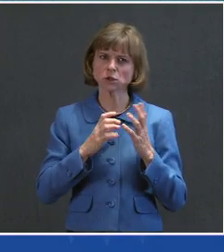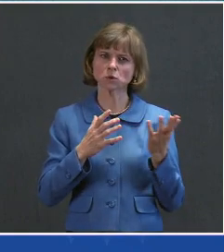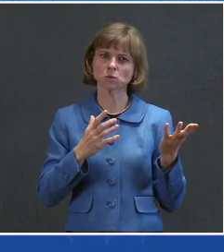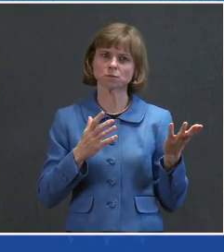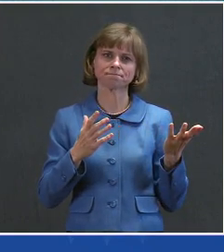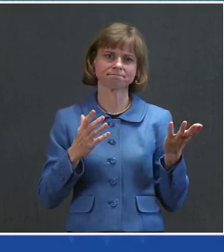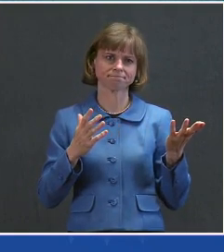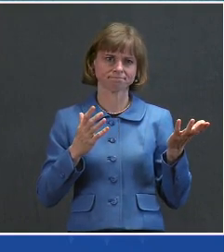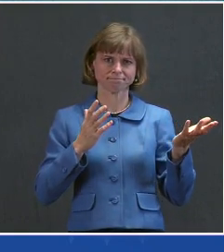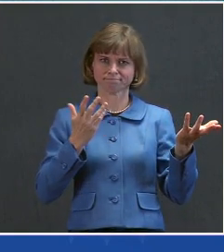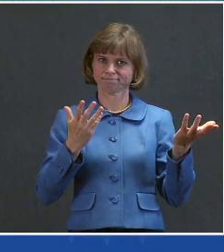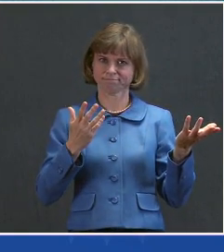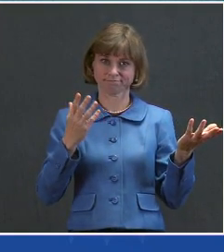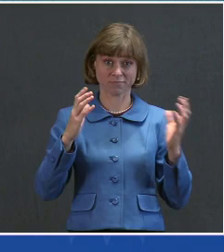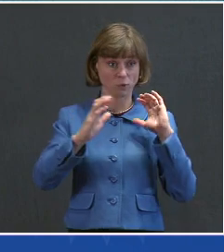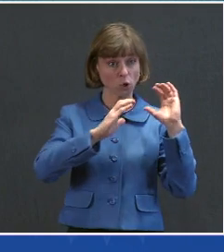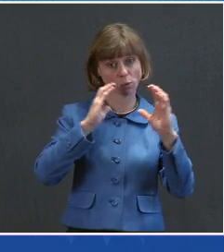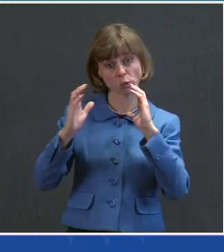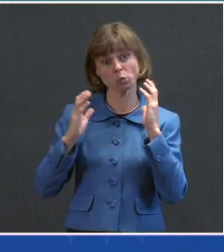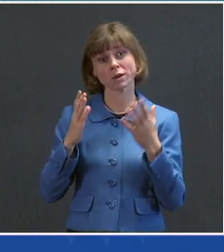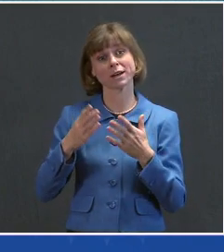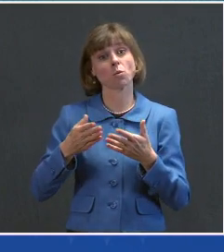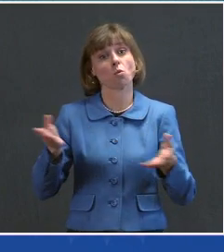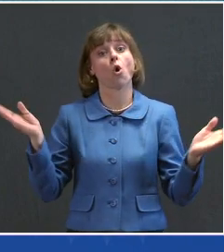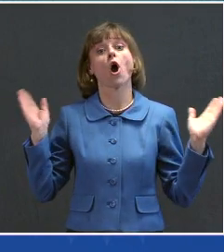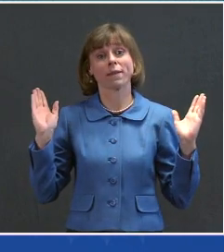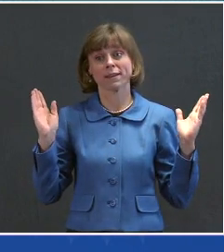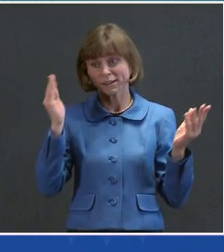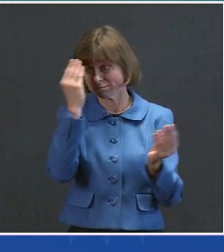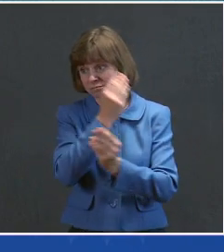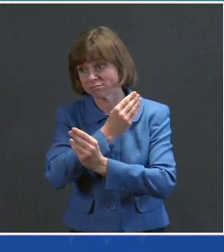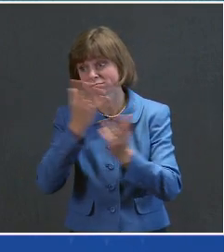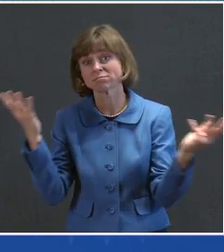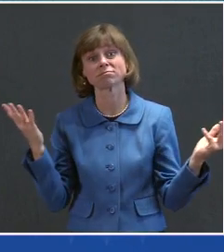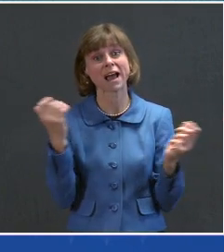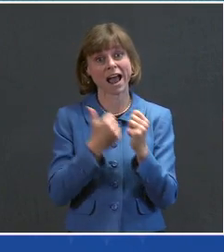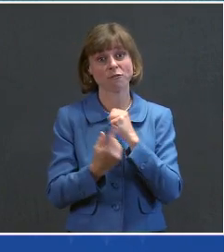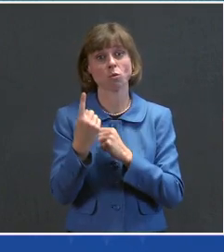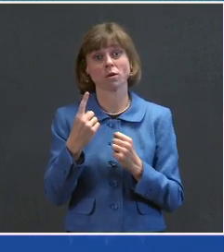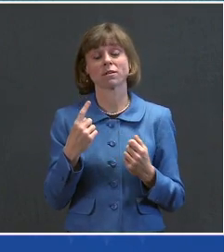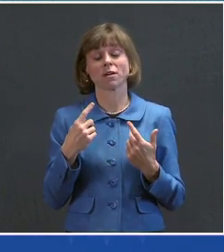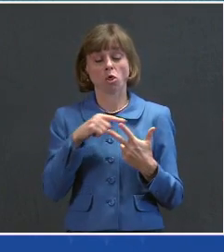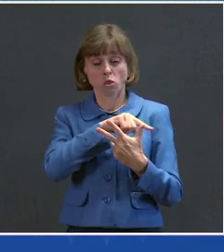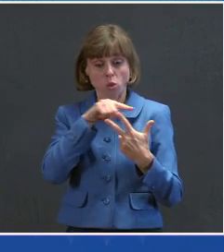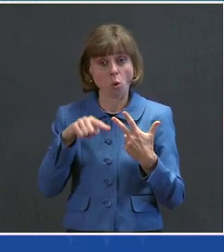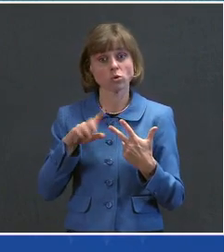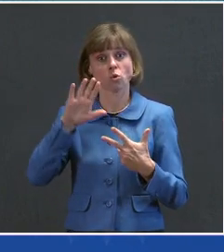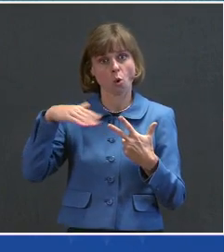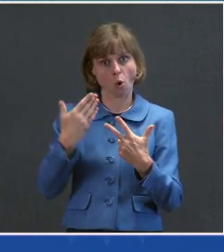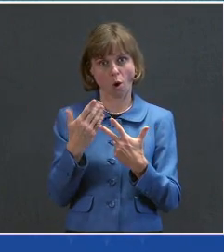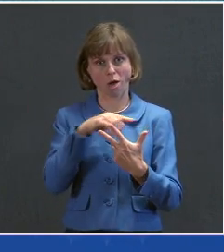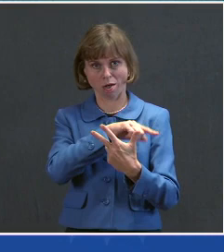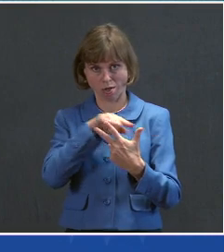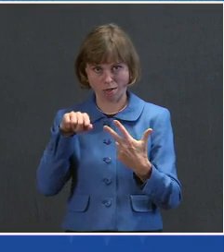and through a range of channels how effective all of these vaccines are. Go ahead. The Press: Thanks, Jen. A couple of questions on New York